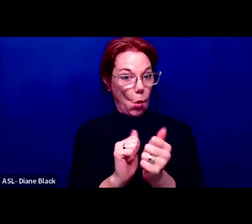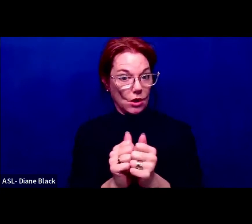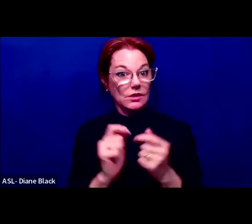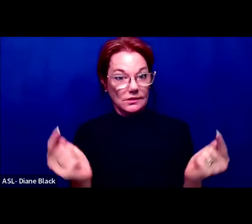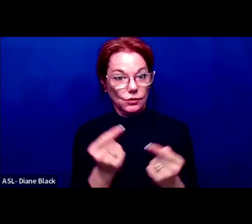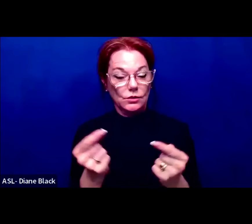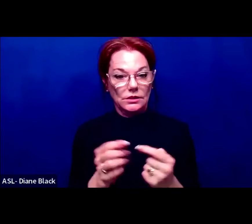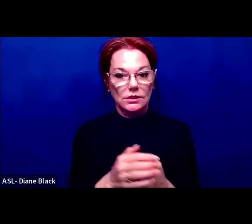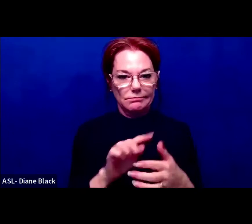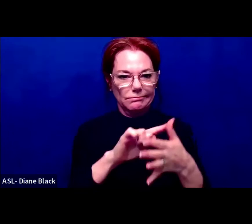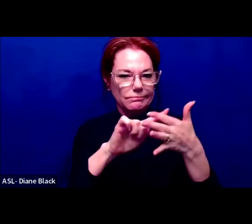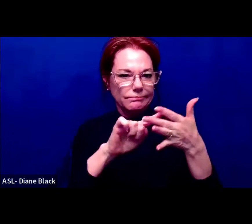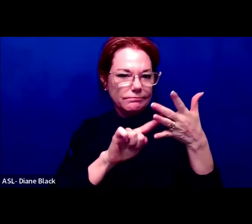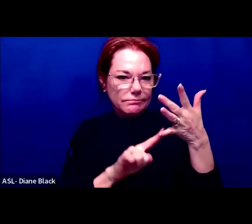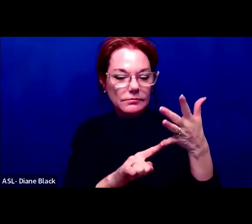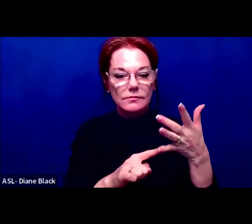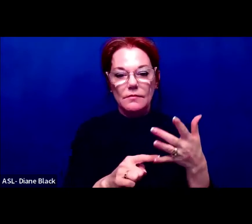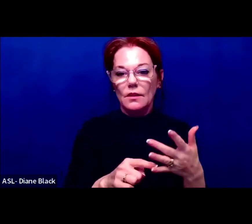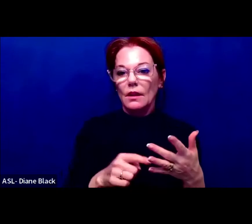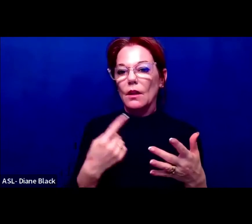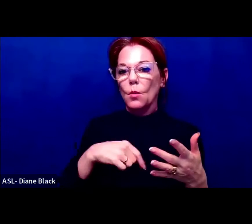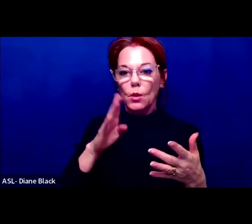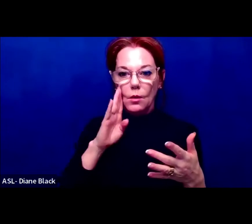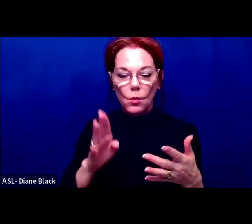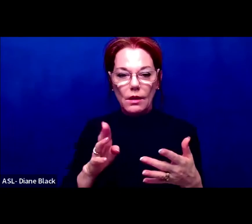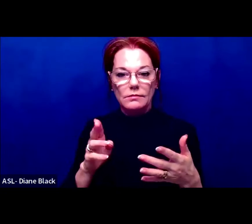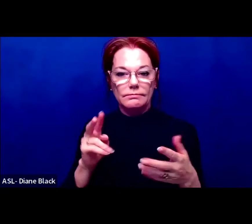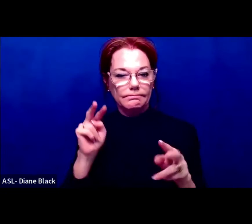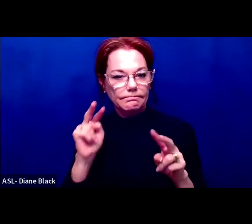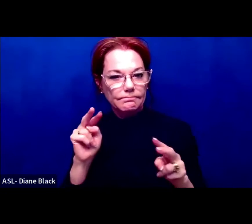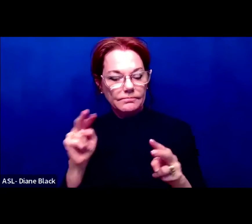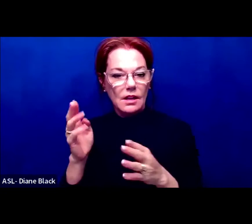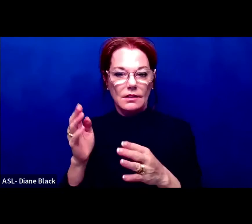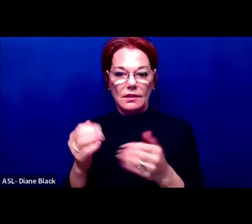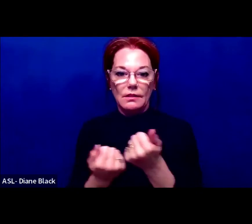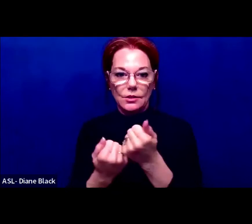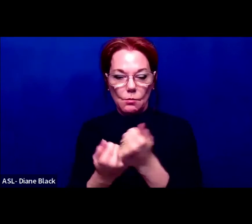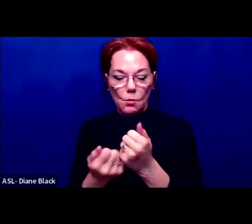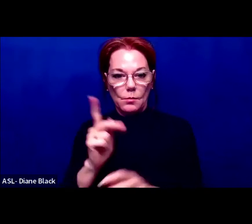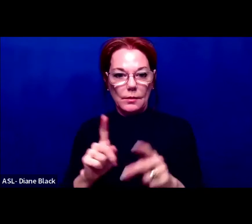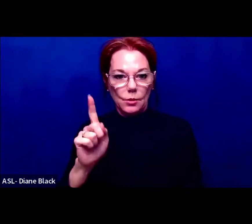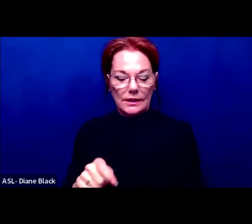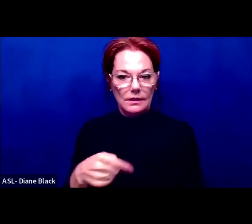services and supports that people really need. And explain how those needs can change over